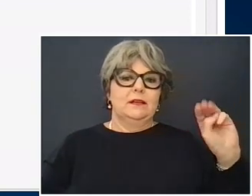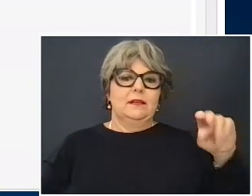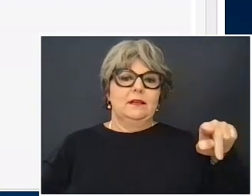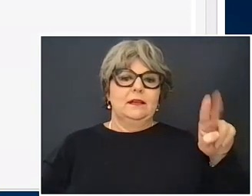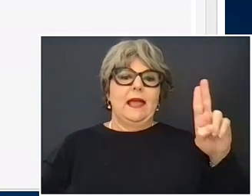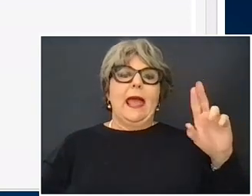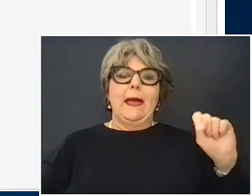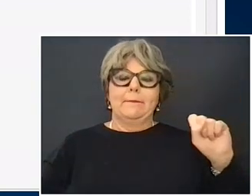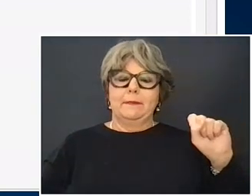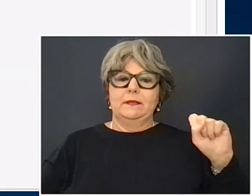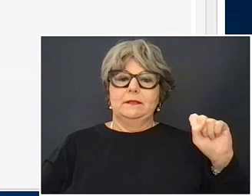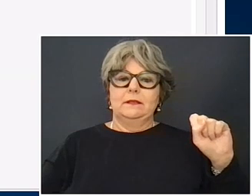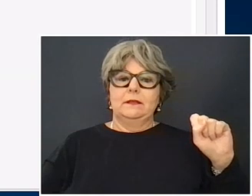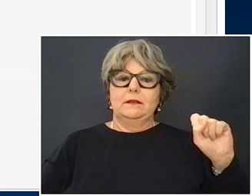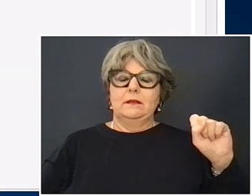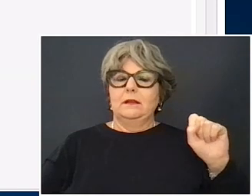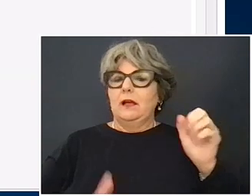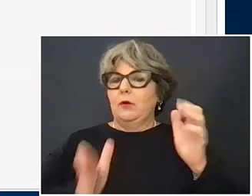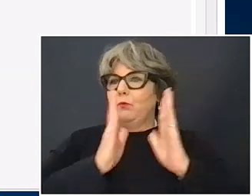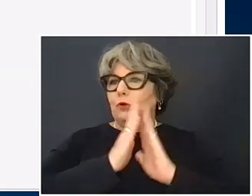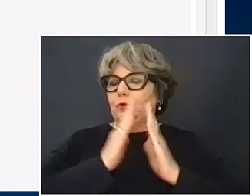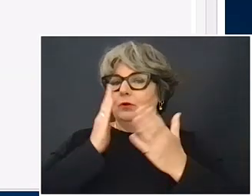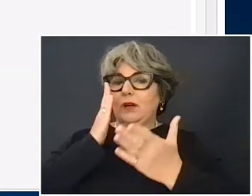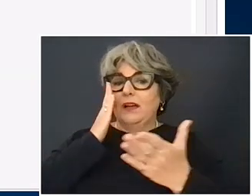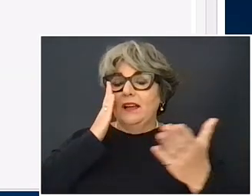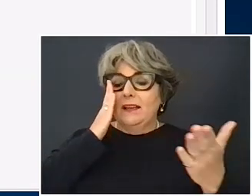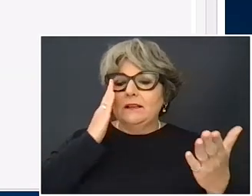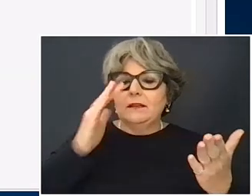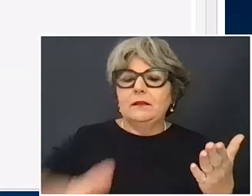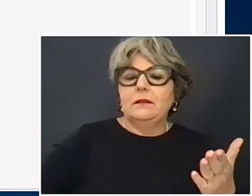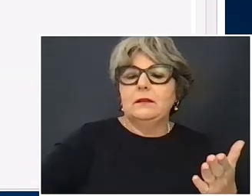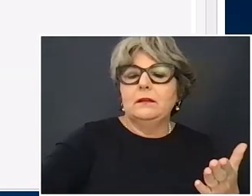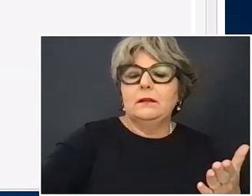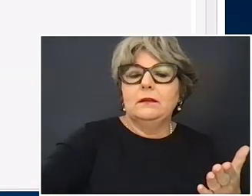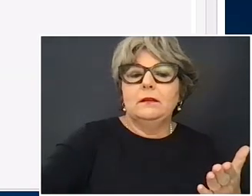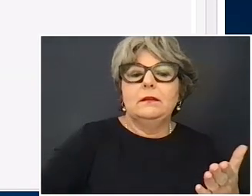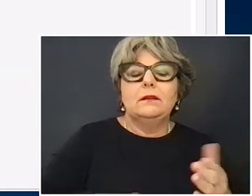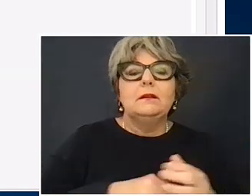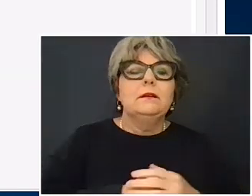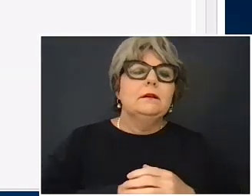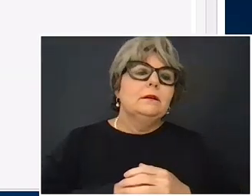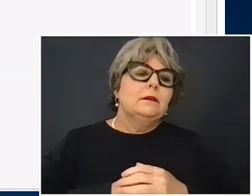But I did want to ask the question. Was there a question about another gentleman about where we changed the word